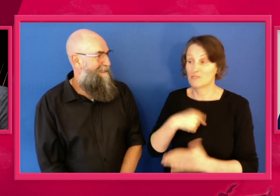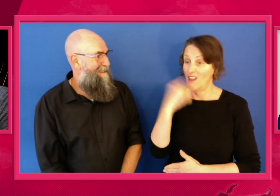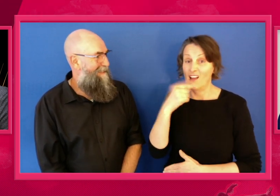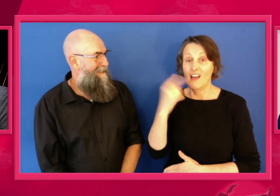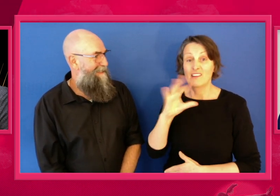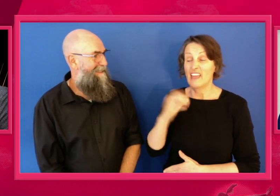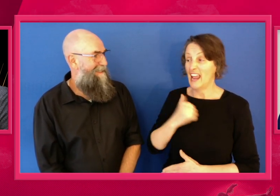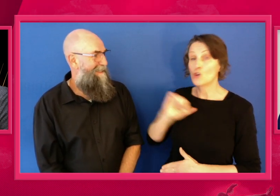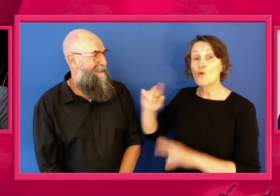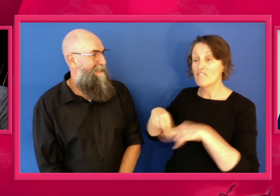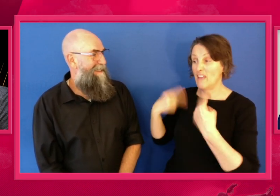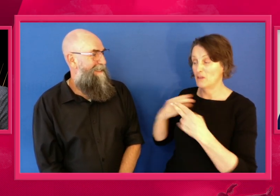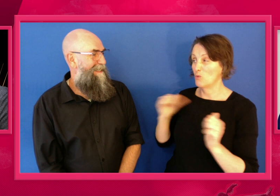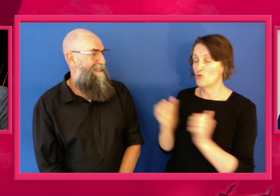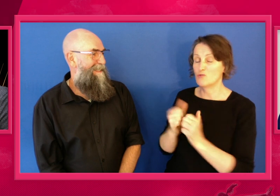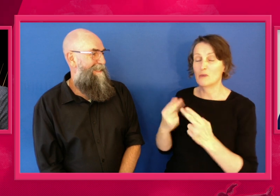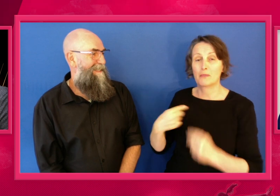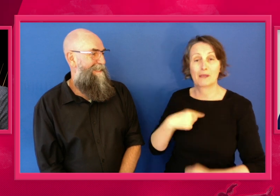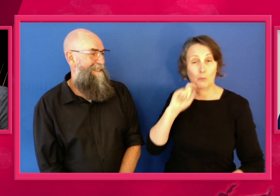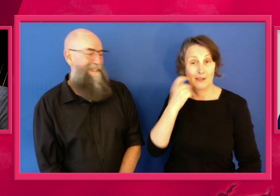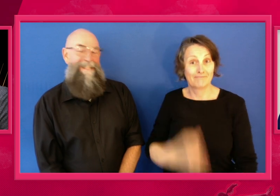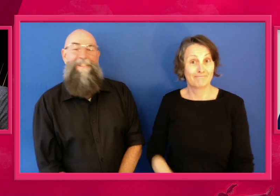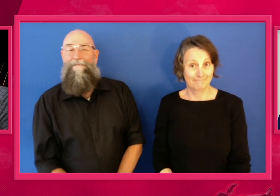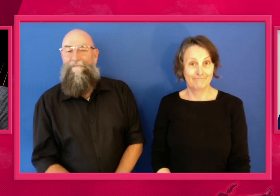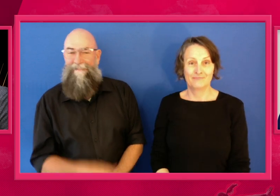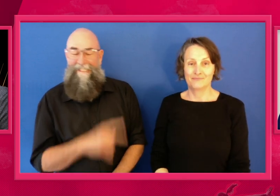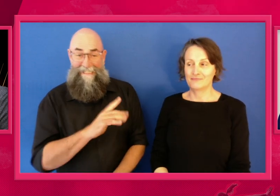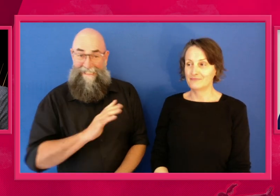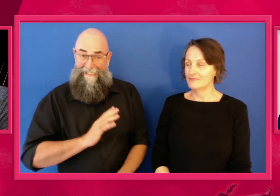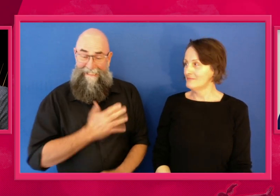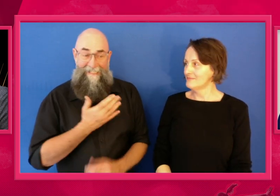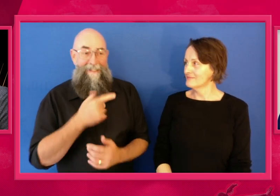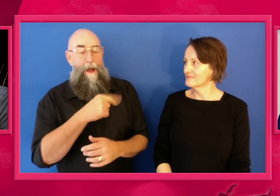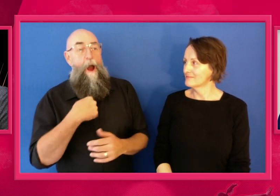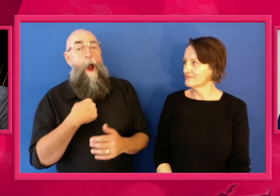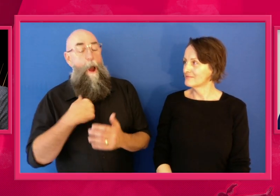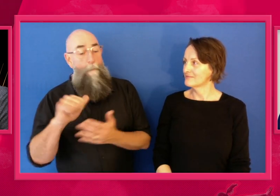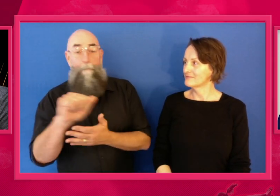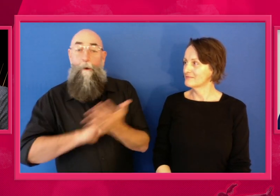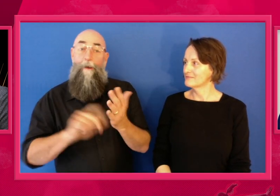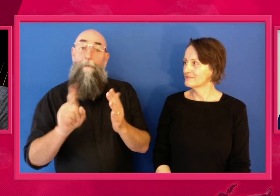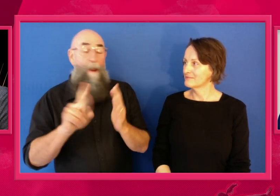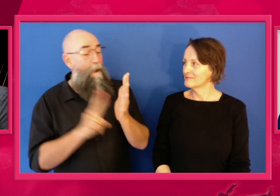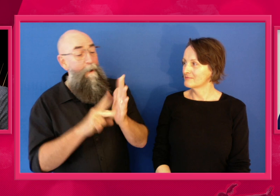And I think the Fearnley household will probably back it to. Kurt Fearnley: You know what's funny? I was claiming that I bought this virtual seat for Rheed. Georgie Tunny: Yes.